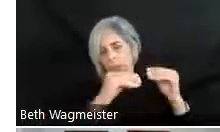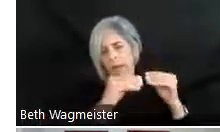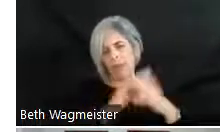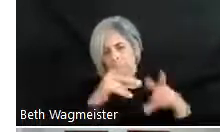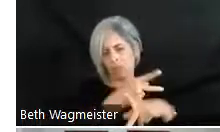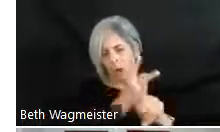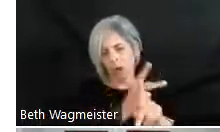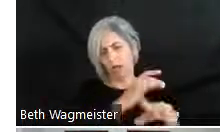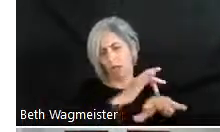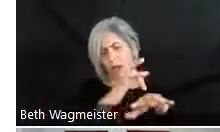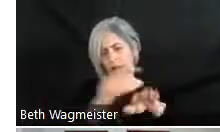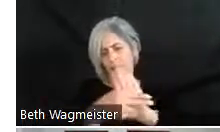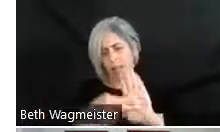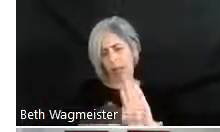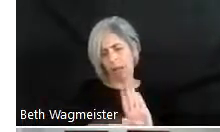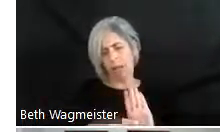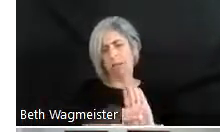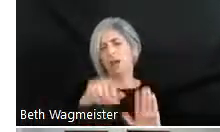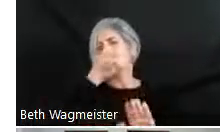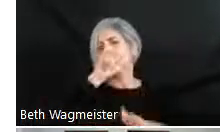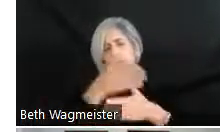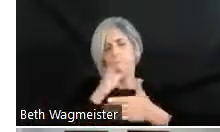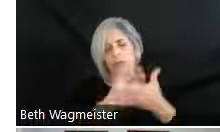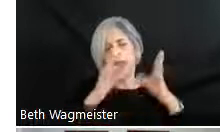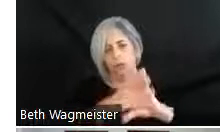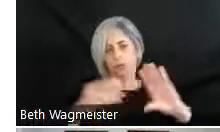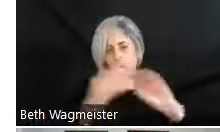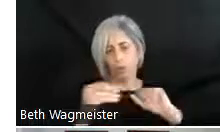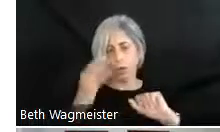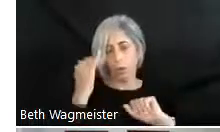blank labels on it. I love sharing that story, because it's a really great way for people